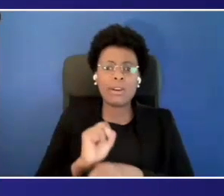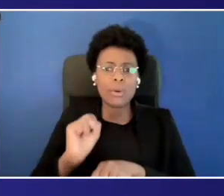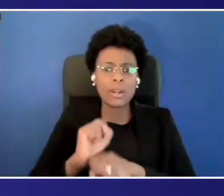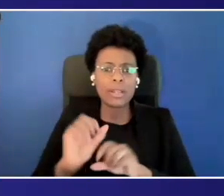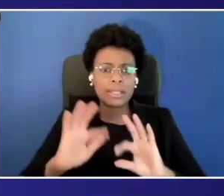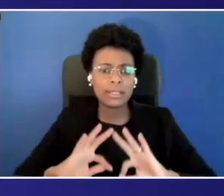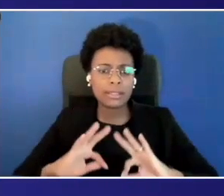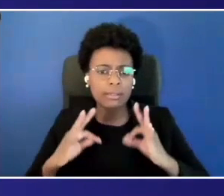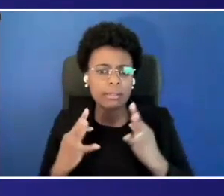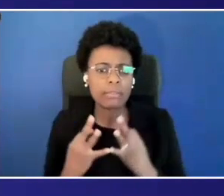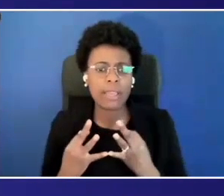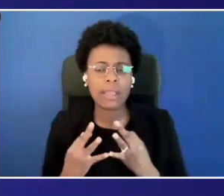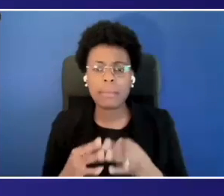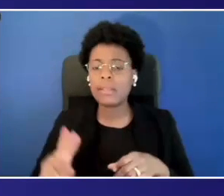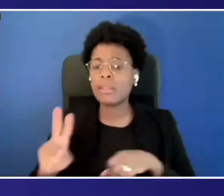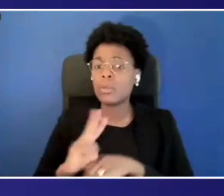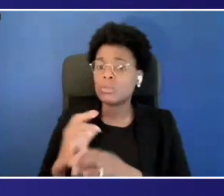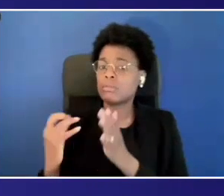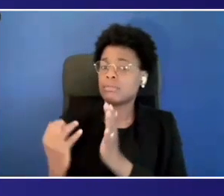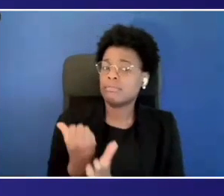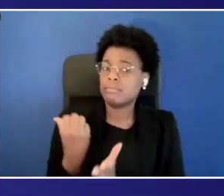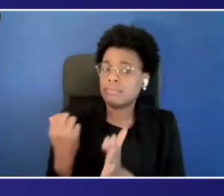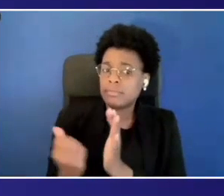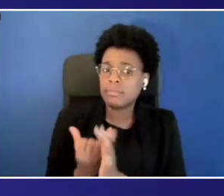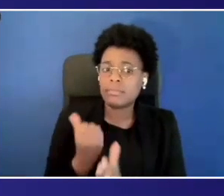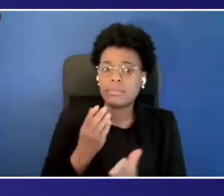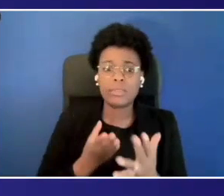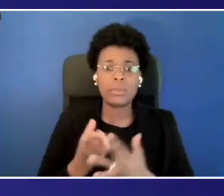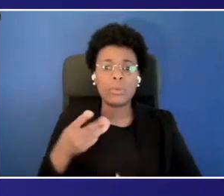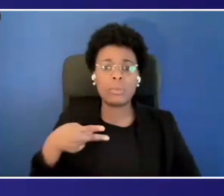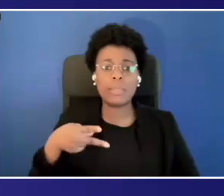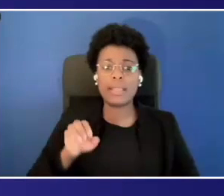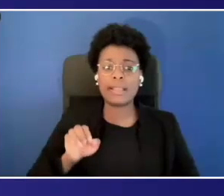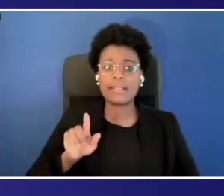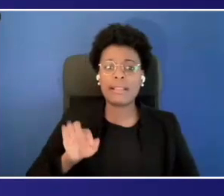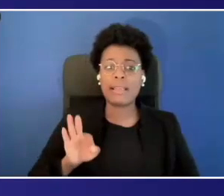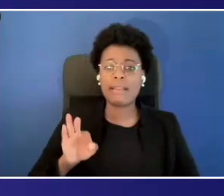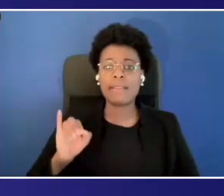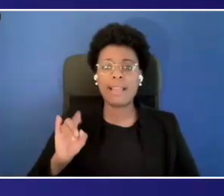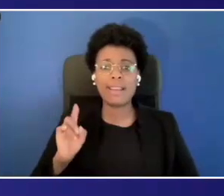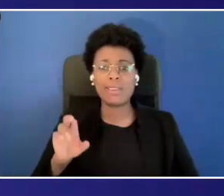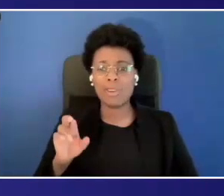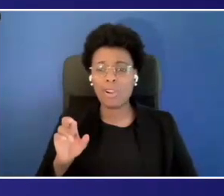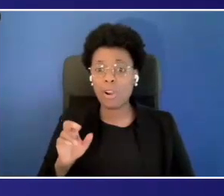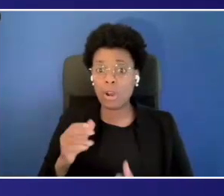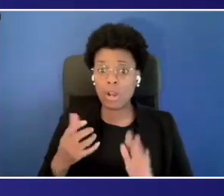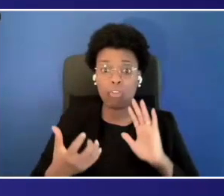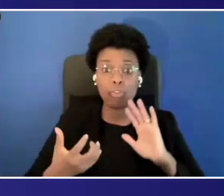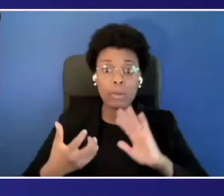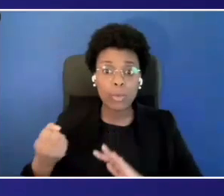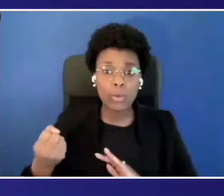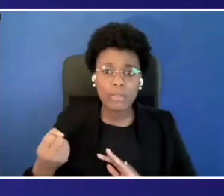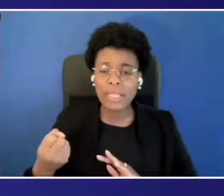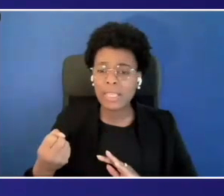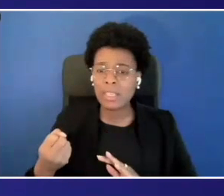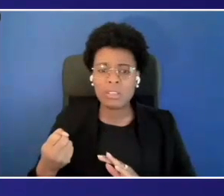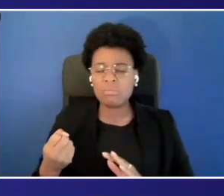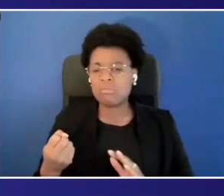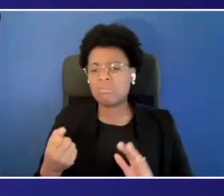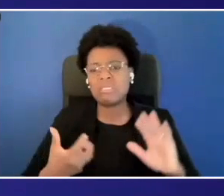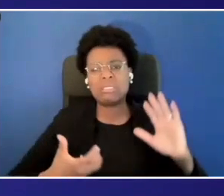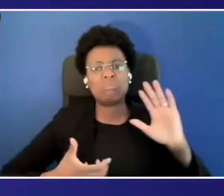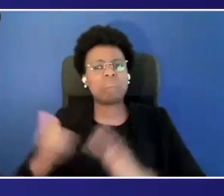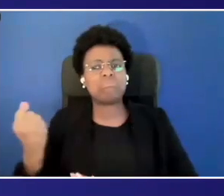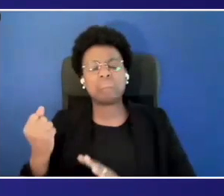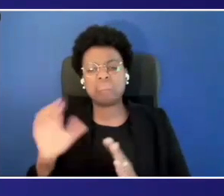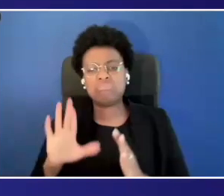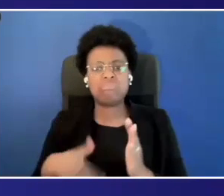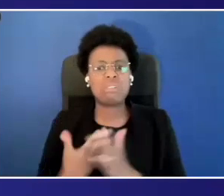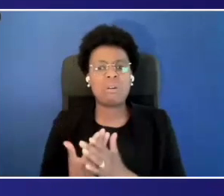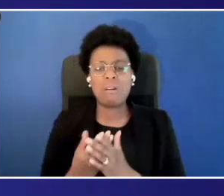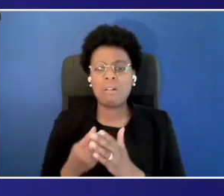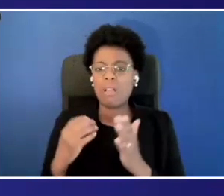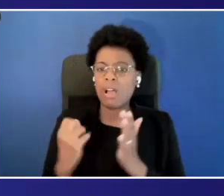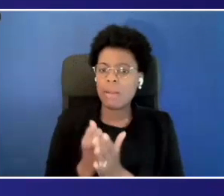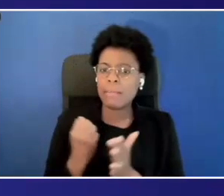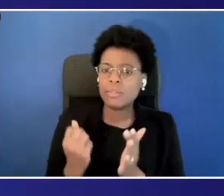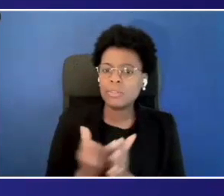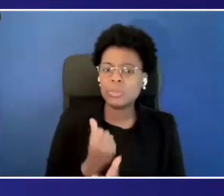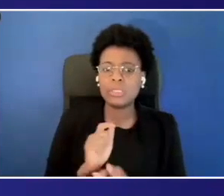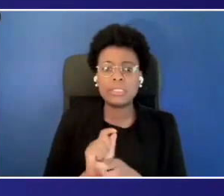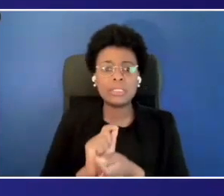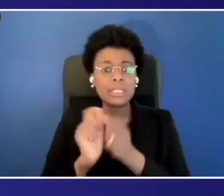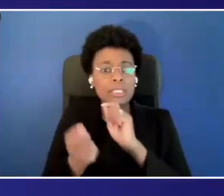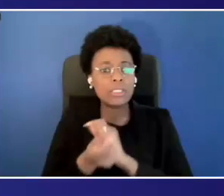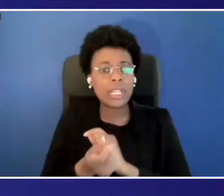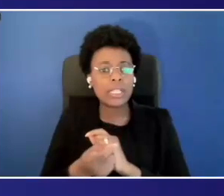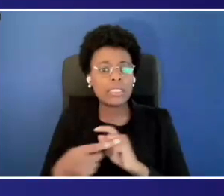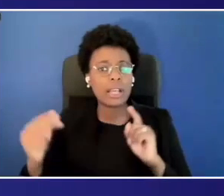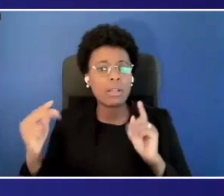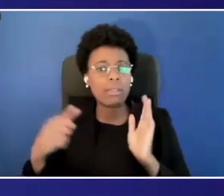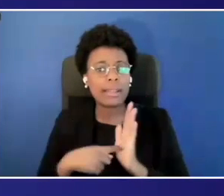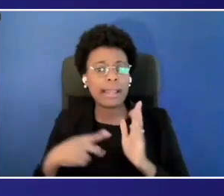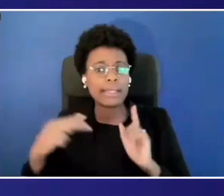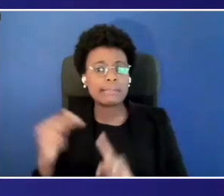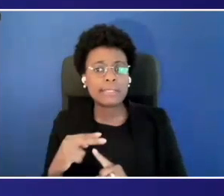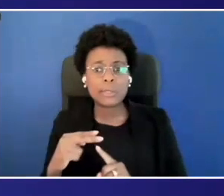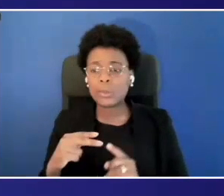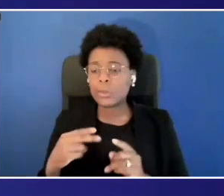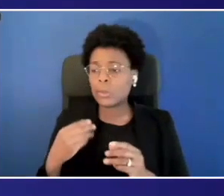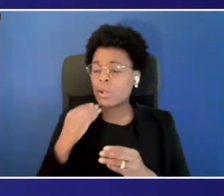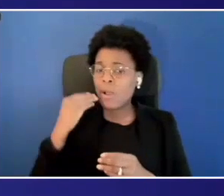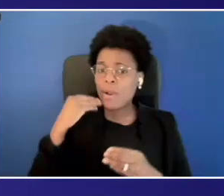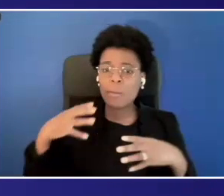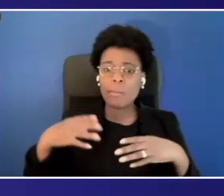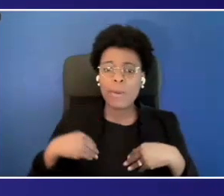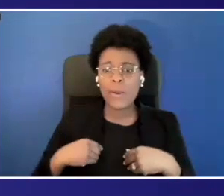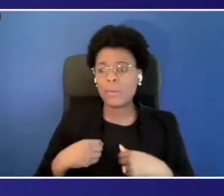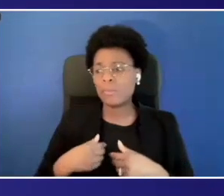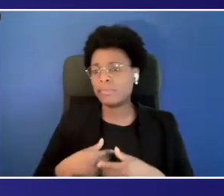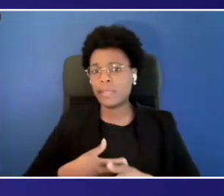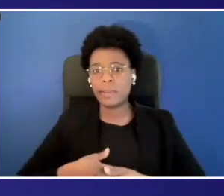And removing it would literally strip us of every opportunity, change the way the dead is viewed. No longer be able to pursue homeownership or any other type of consumerism.